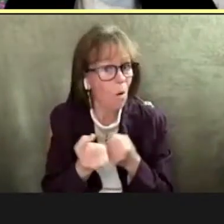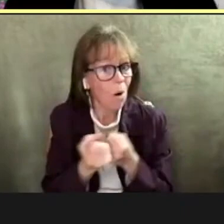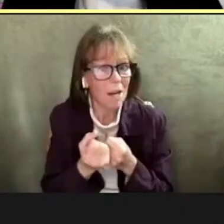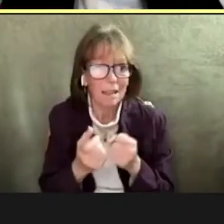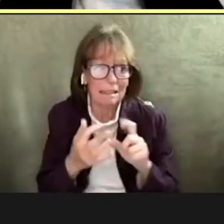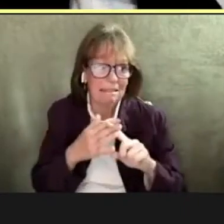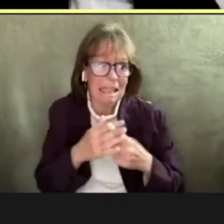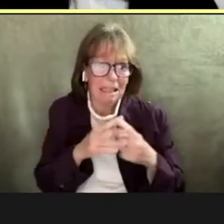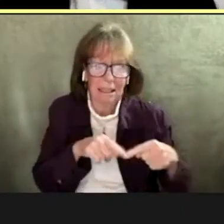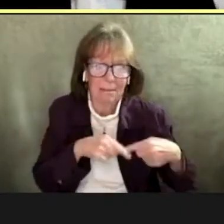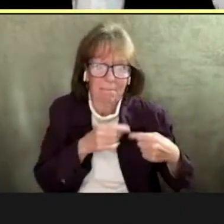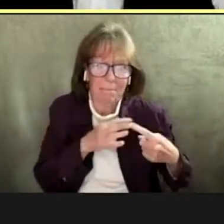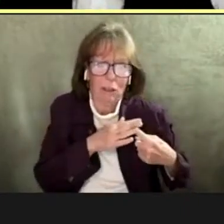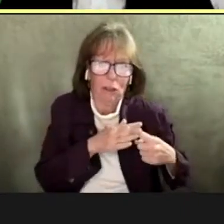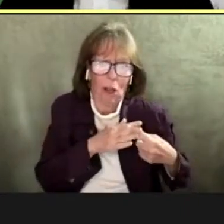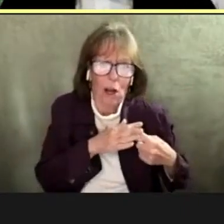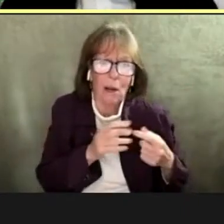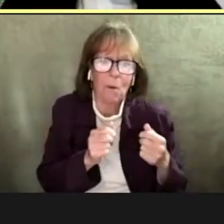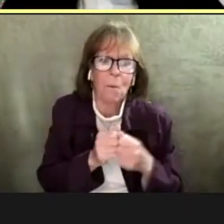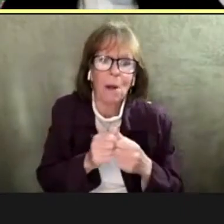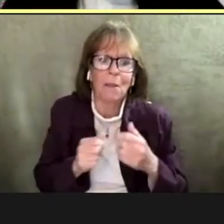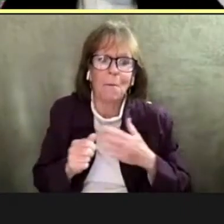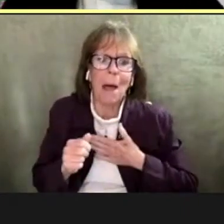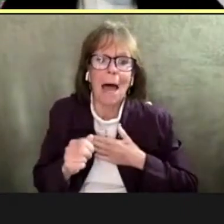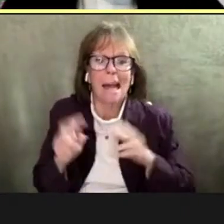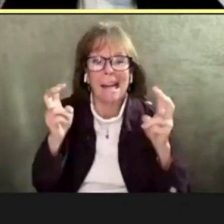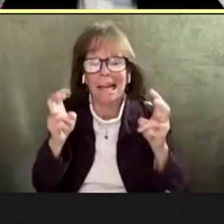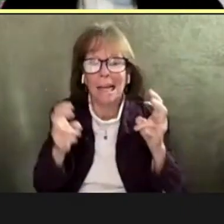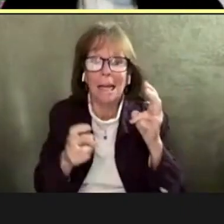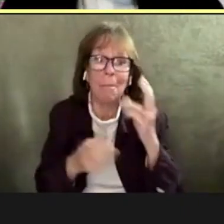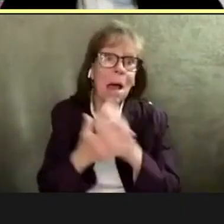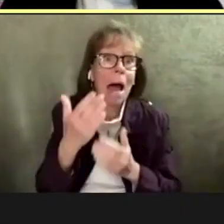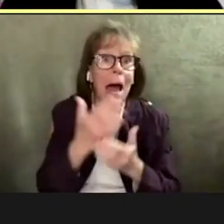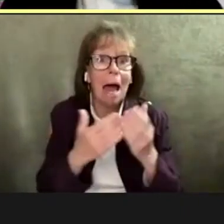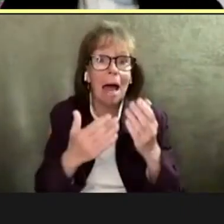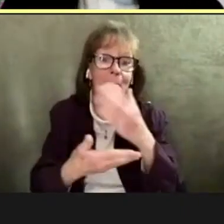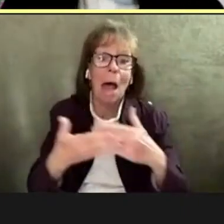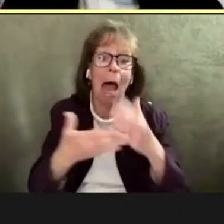the very beginning with all of my pie in the sky ideas, thanks to everyone.